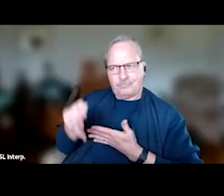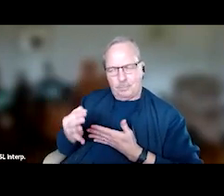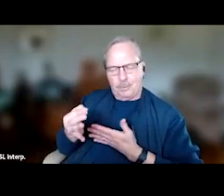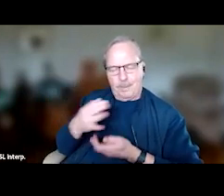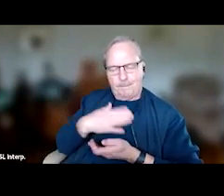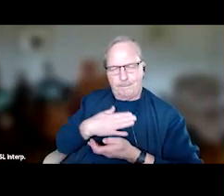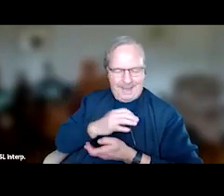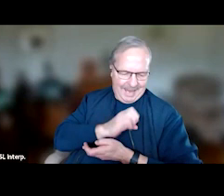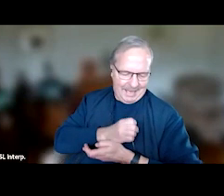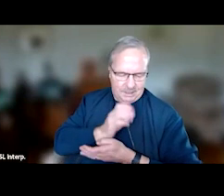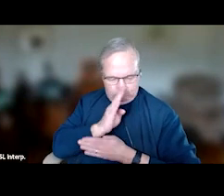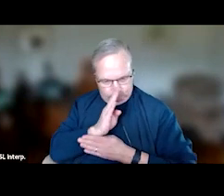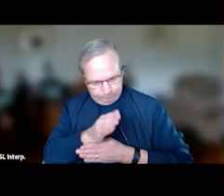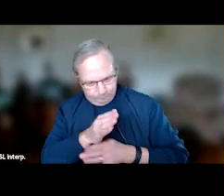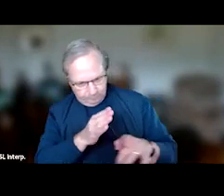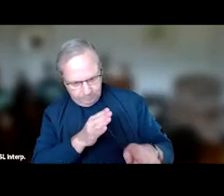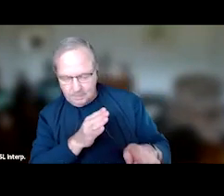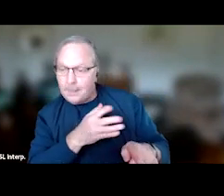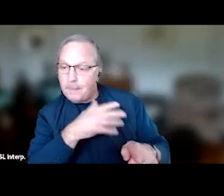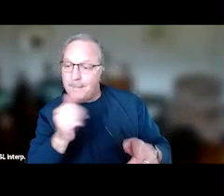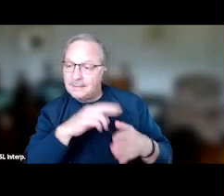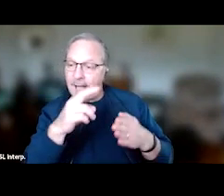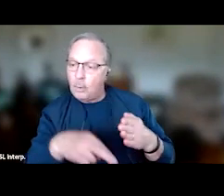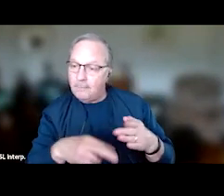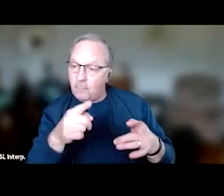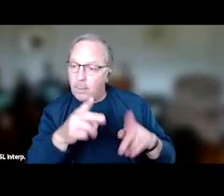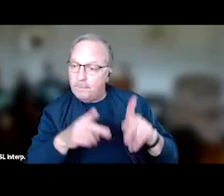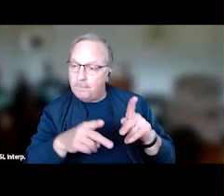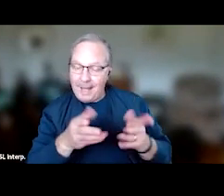towards creating best outcomes for the people I serve.